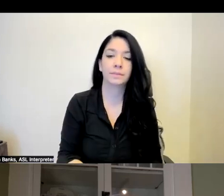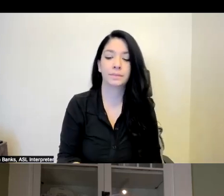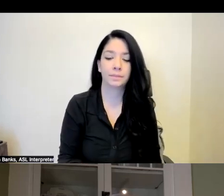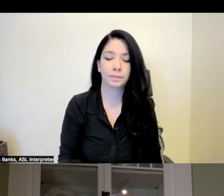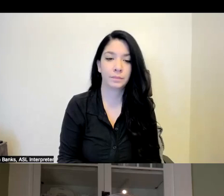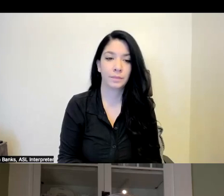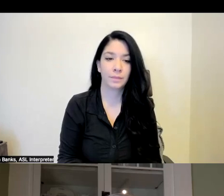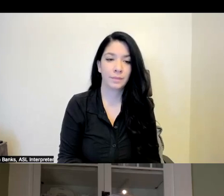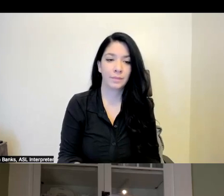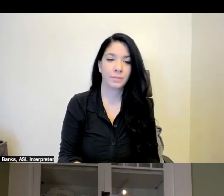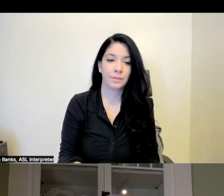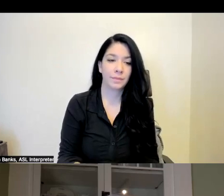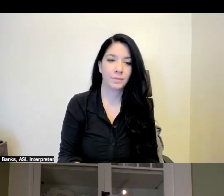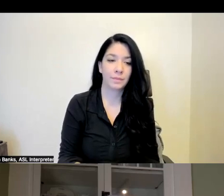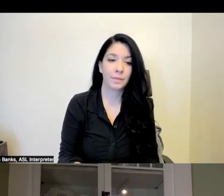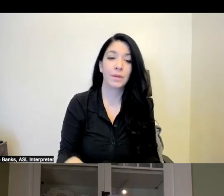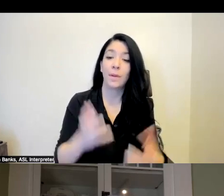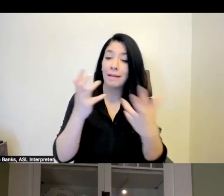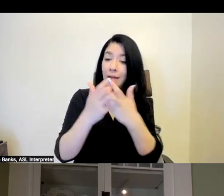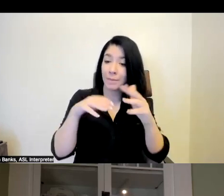certain types of disabilities. And accommodations can include telehealth.